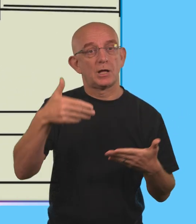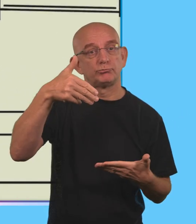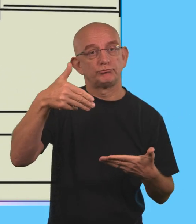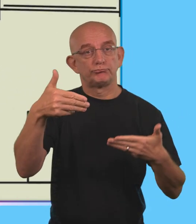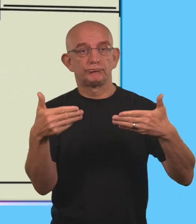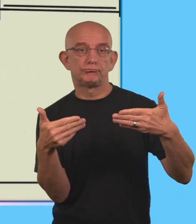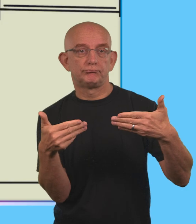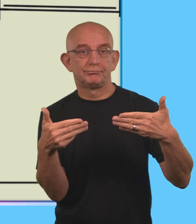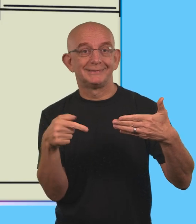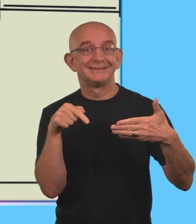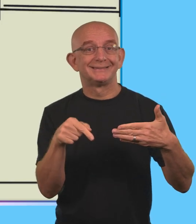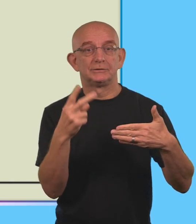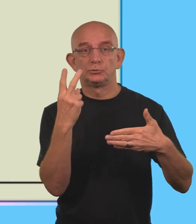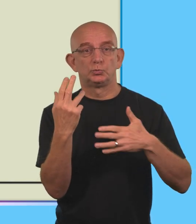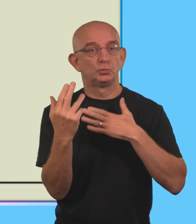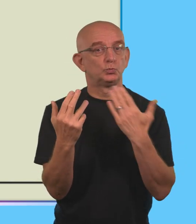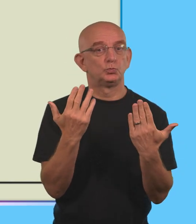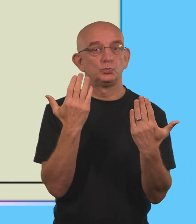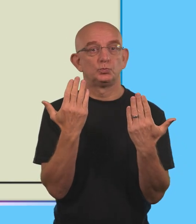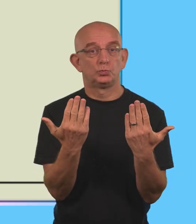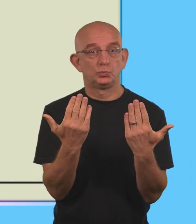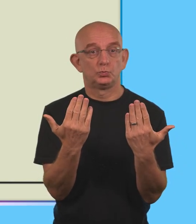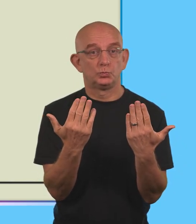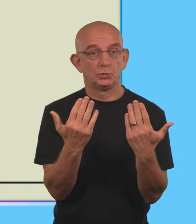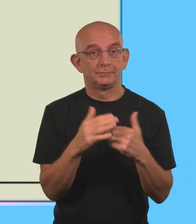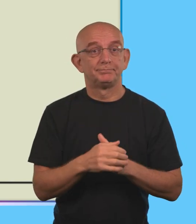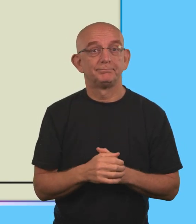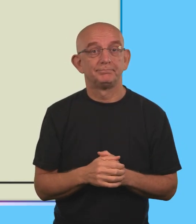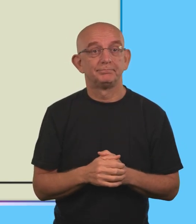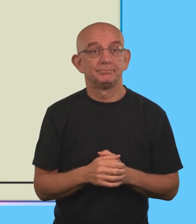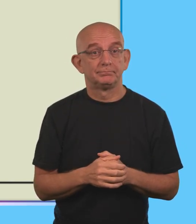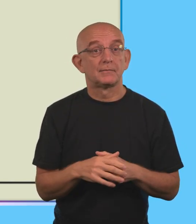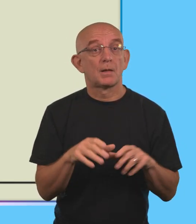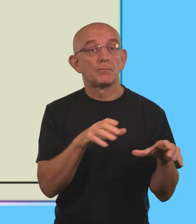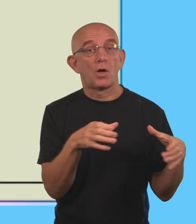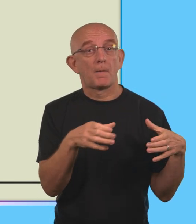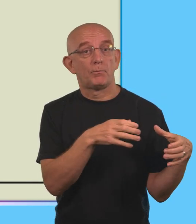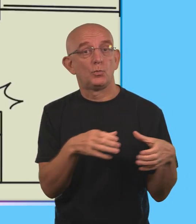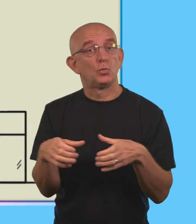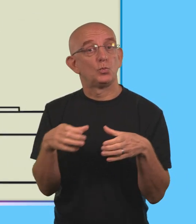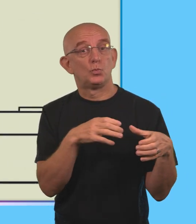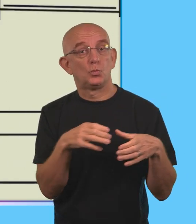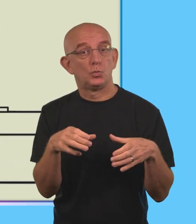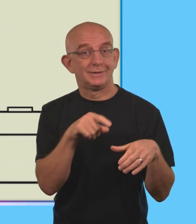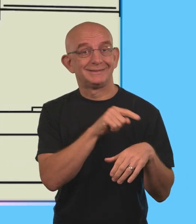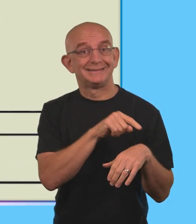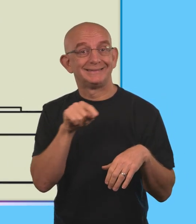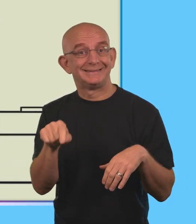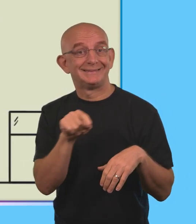The camera zooms in to make the top two boxes fill the frame. The blocks move smoothly from box one to box two.